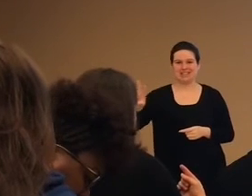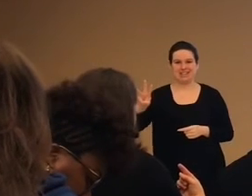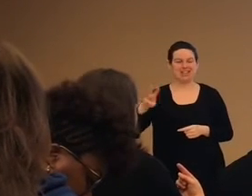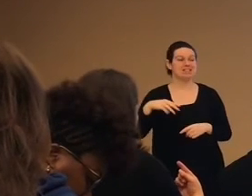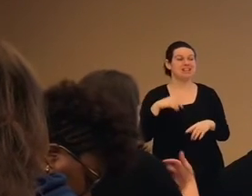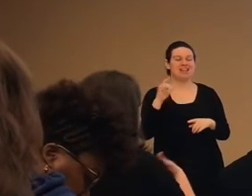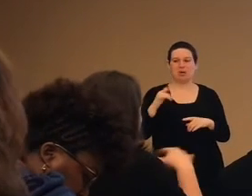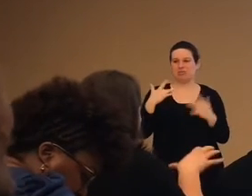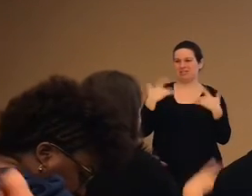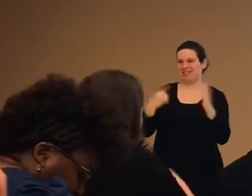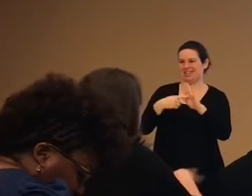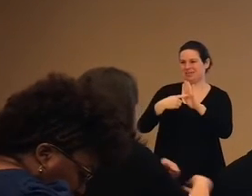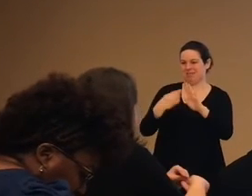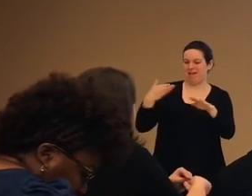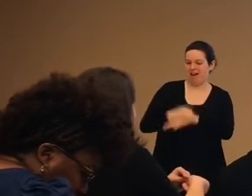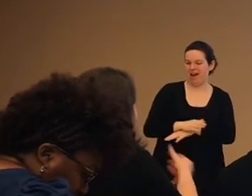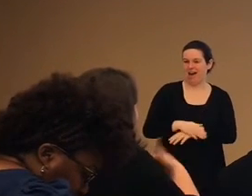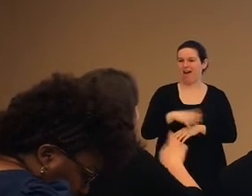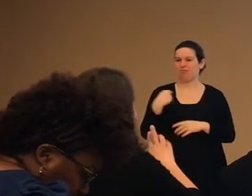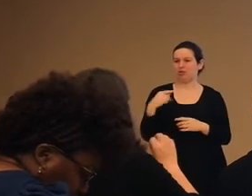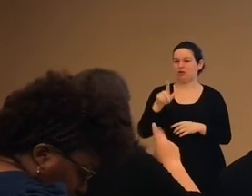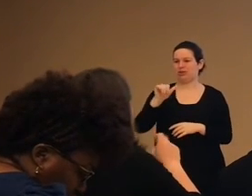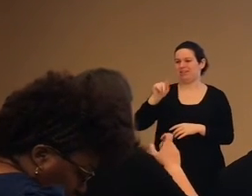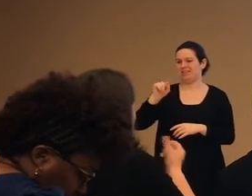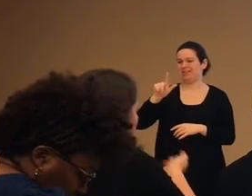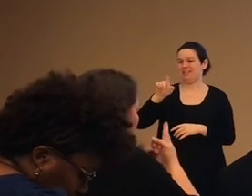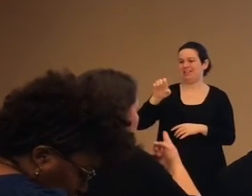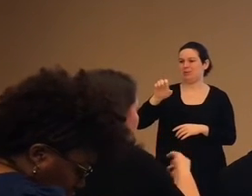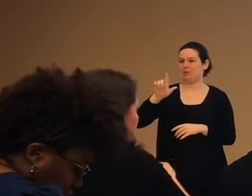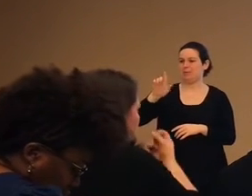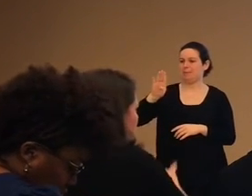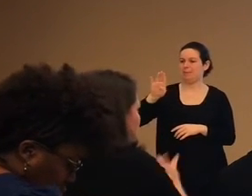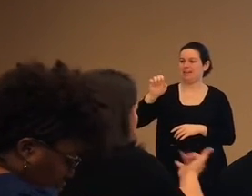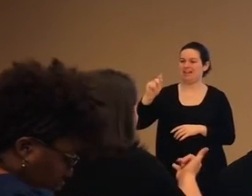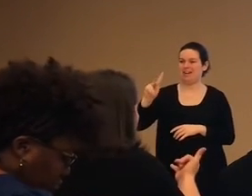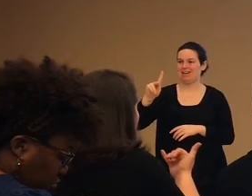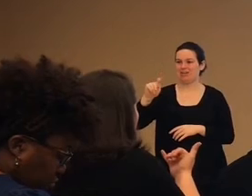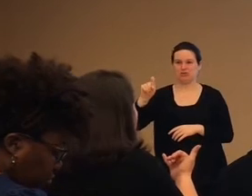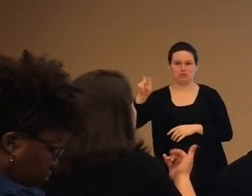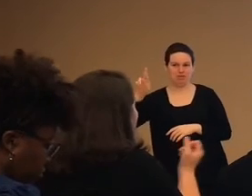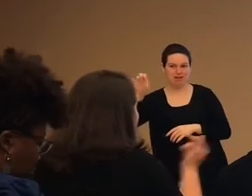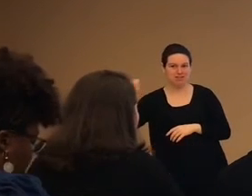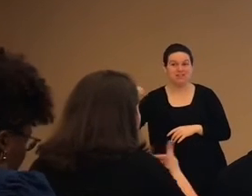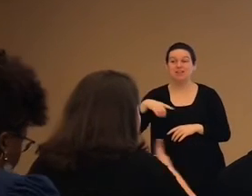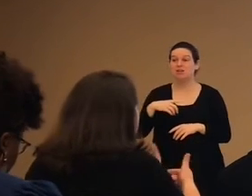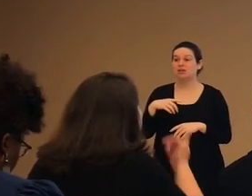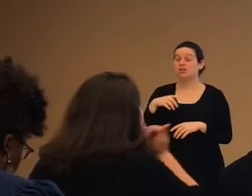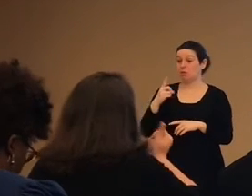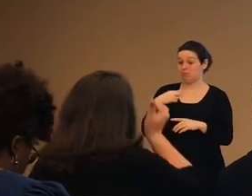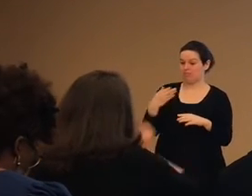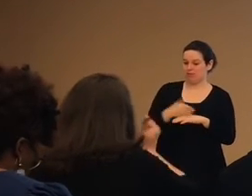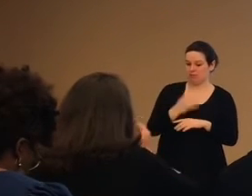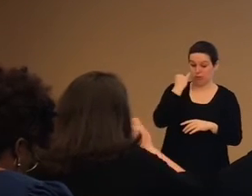So that has been going for a year and a half now so all of our exhibits. If there's audio or a video with audio